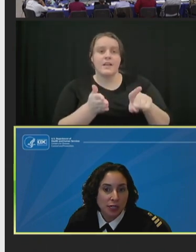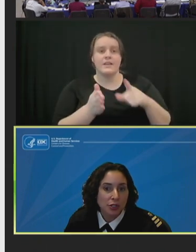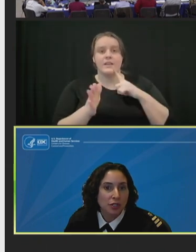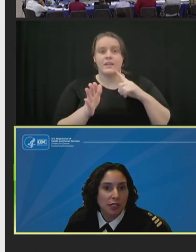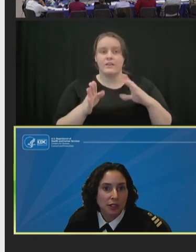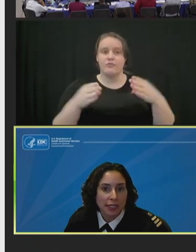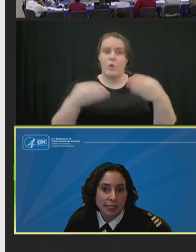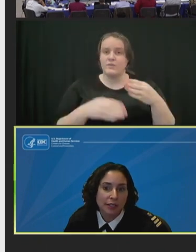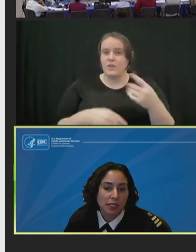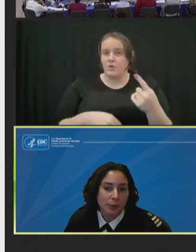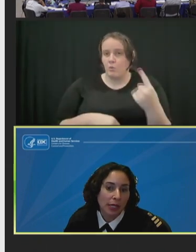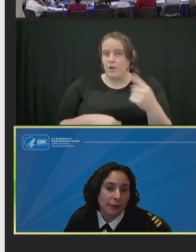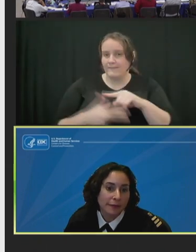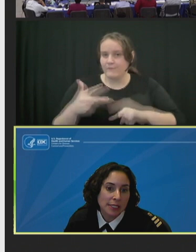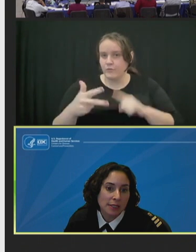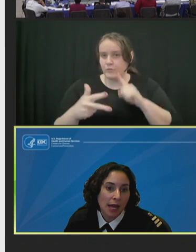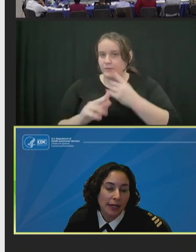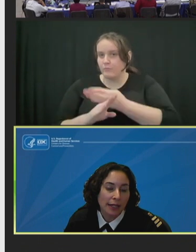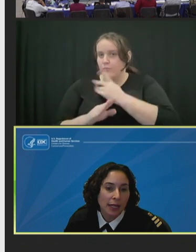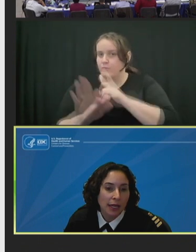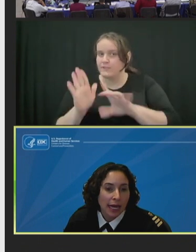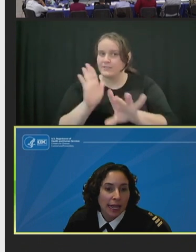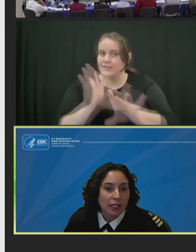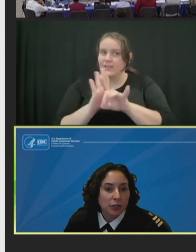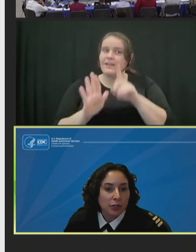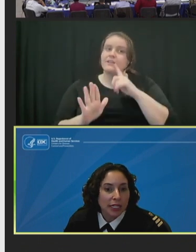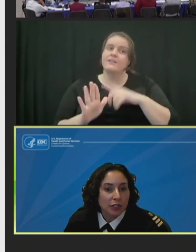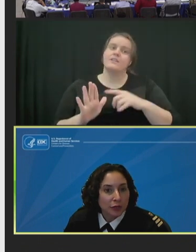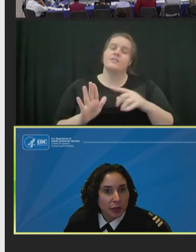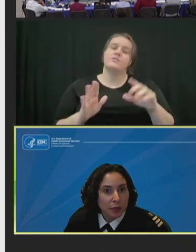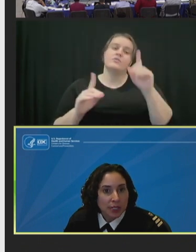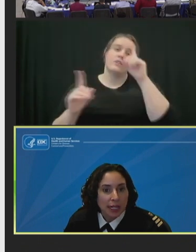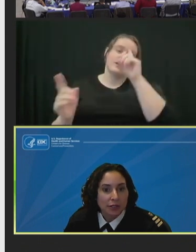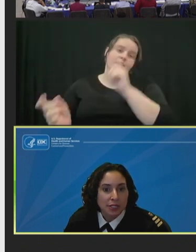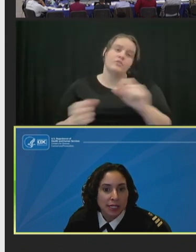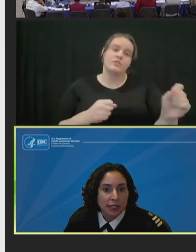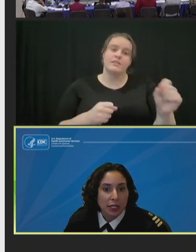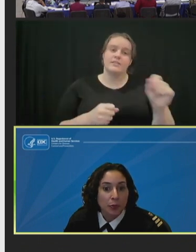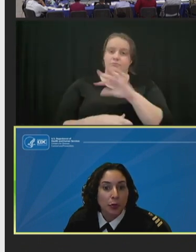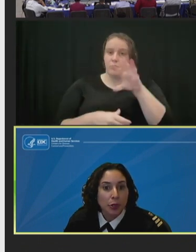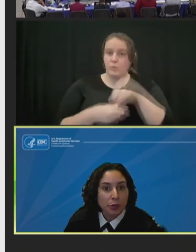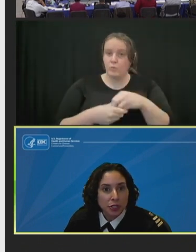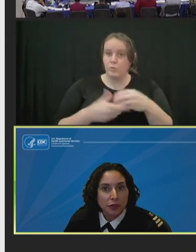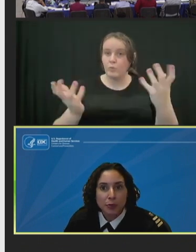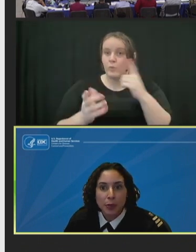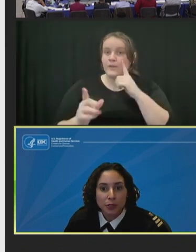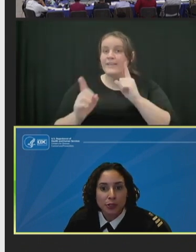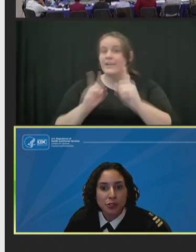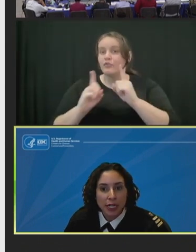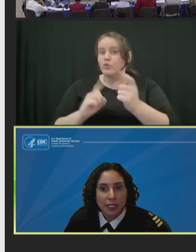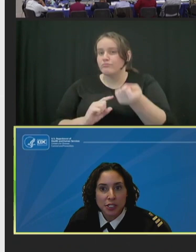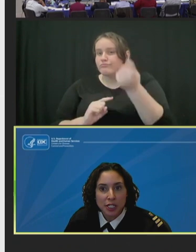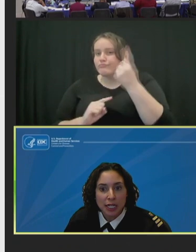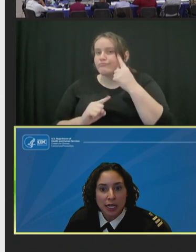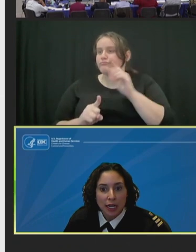which are underlined here at the bottom of this slide and include interviews to understand the approach for the partner strategy,